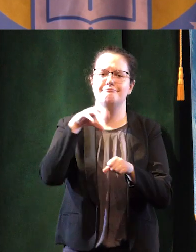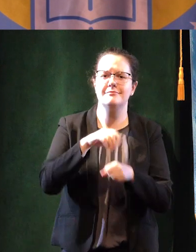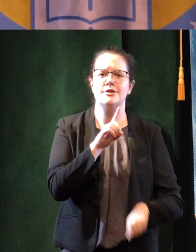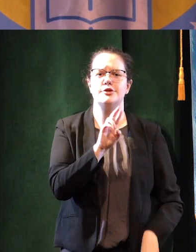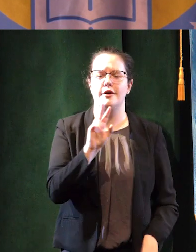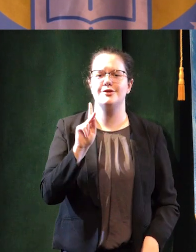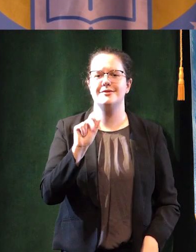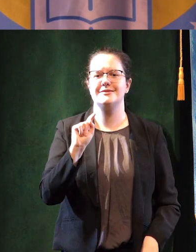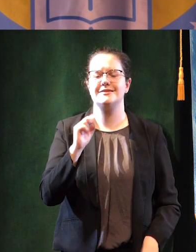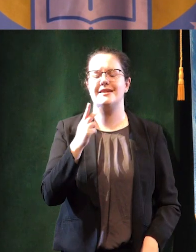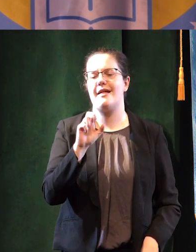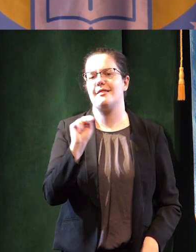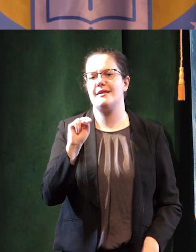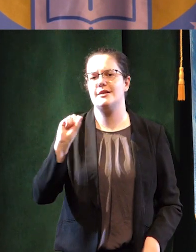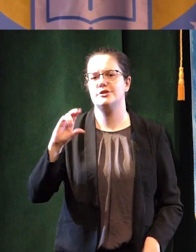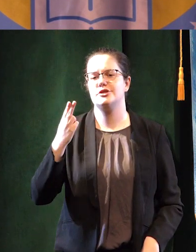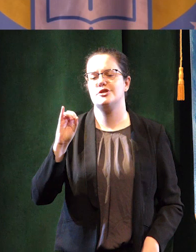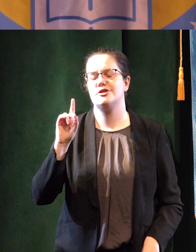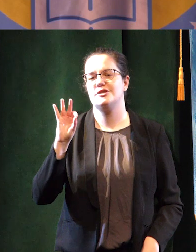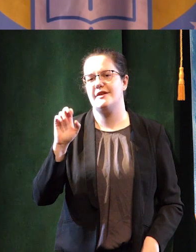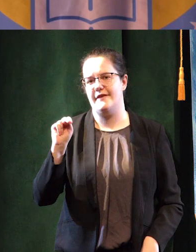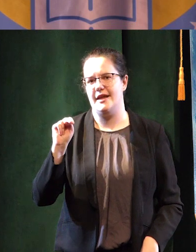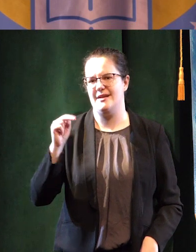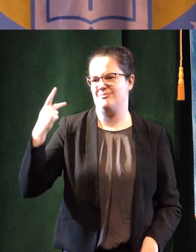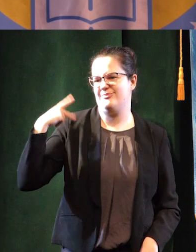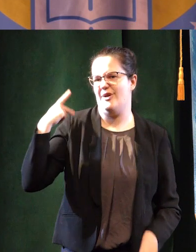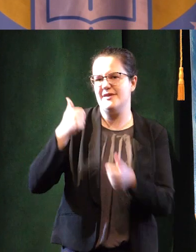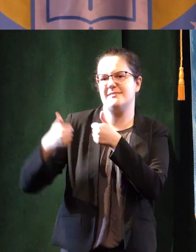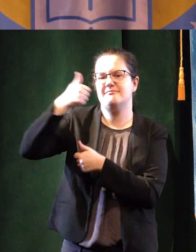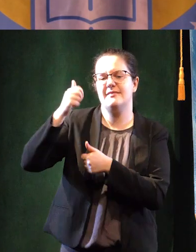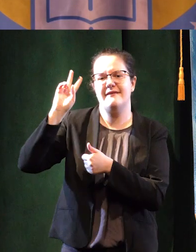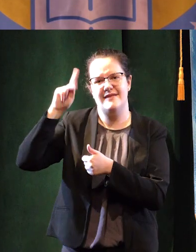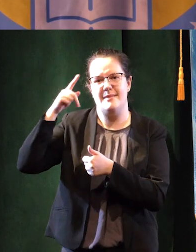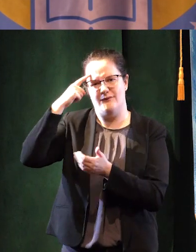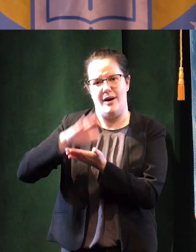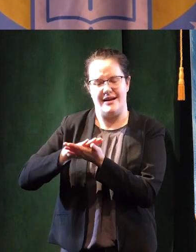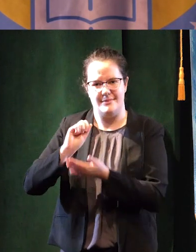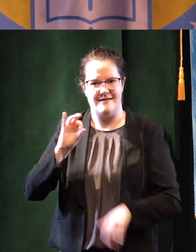our provost and executive vice president for academic affairs mr. William M the